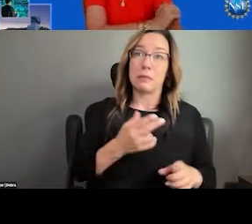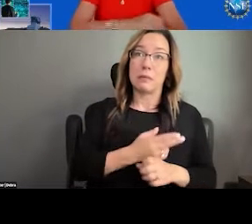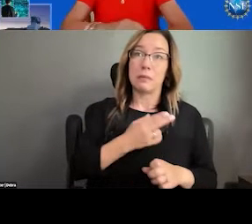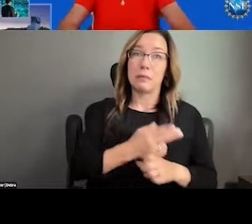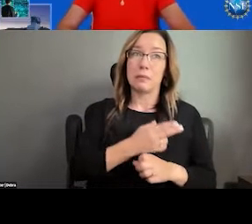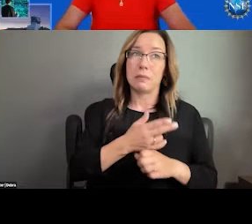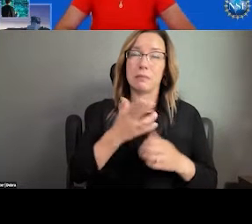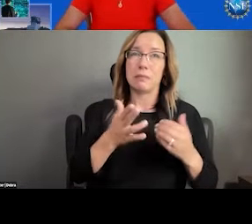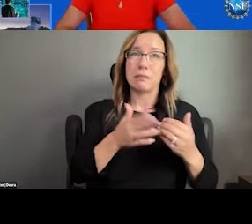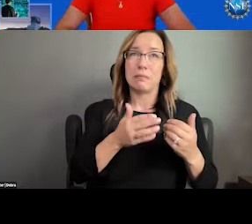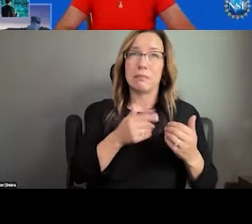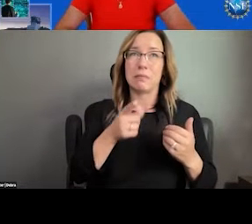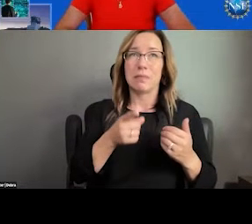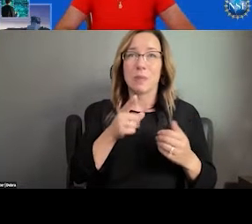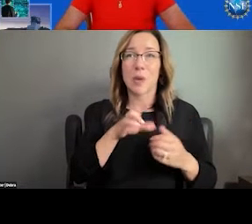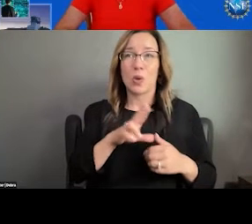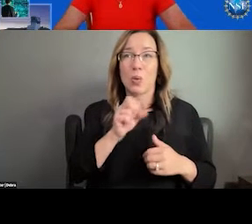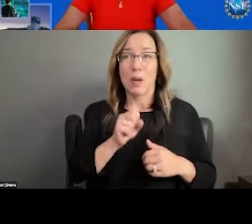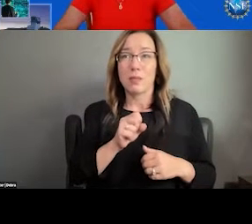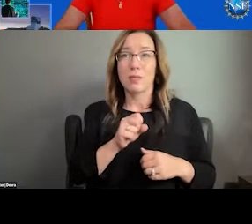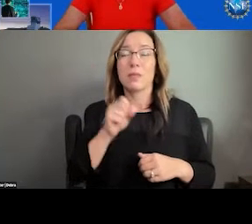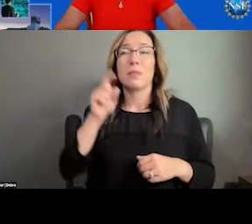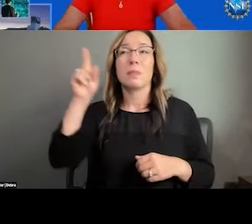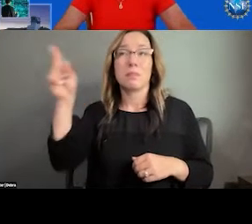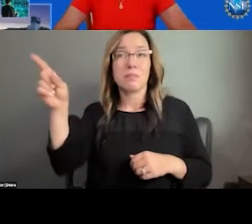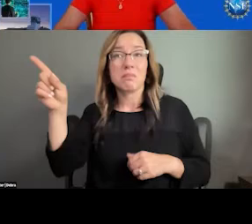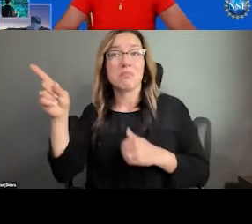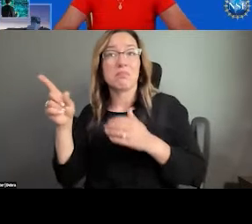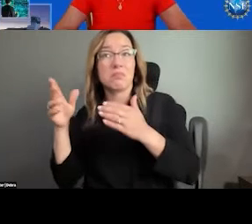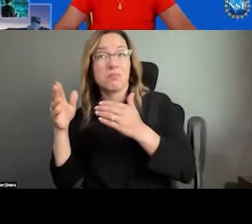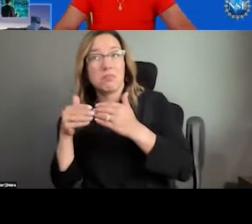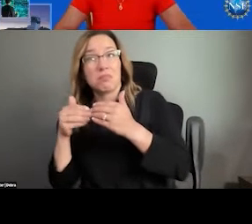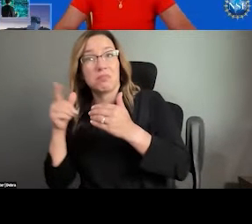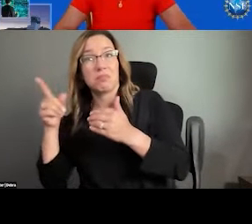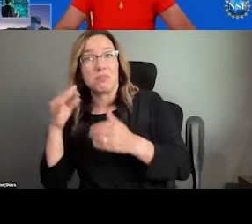the foreign organization or foreign individual can bring to the project.